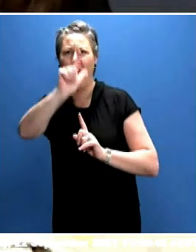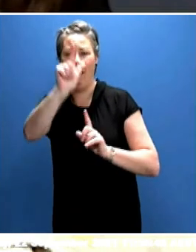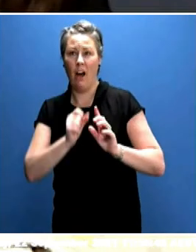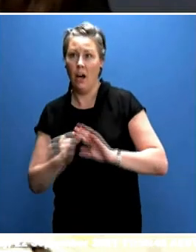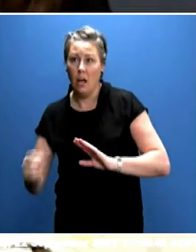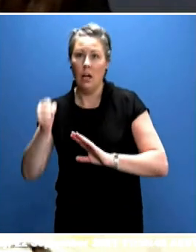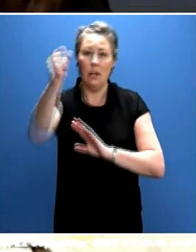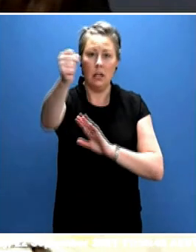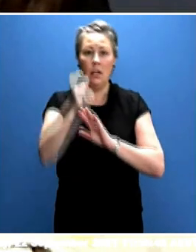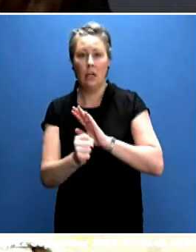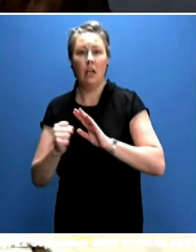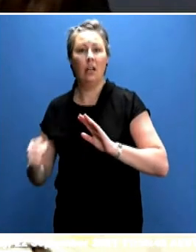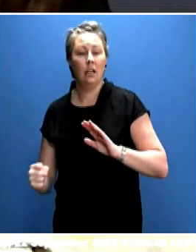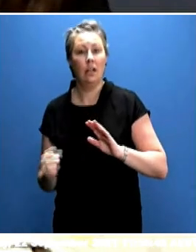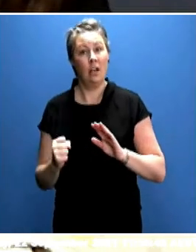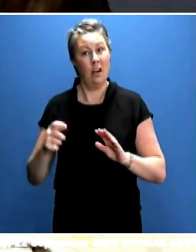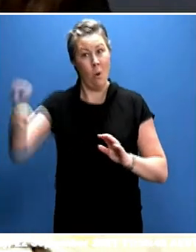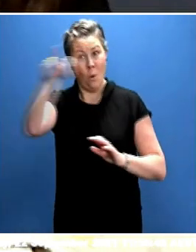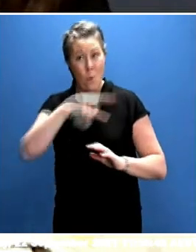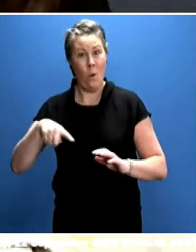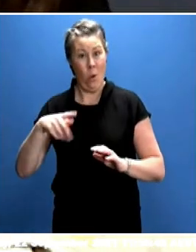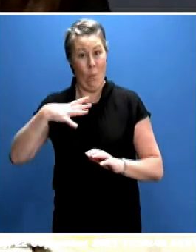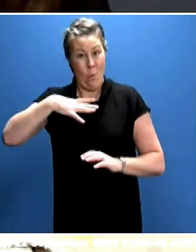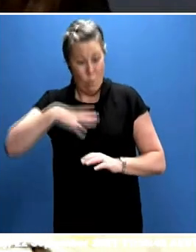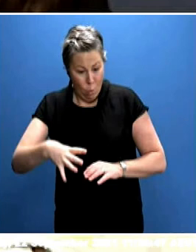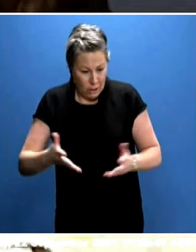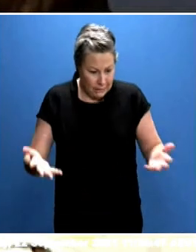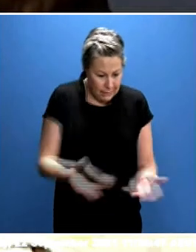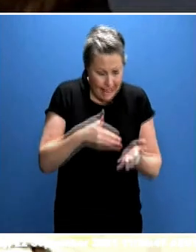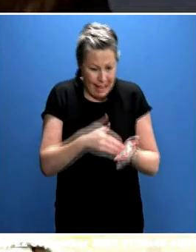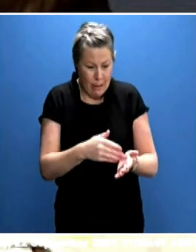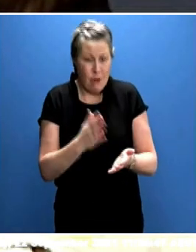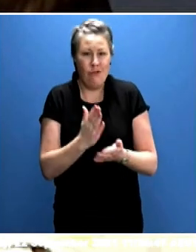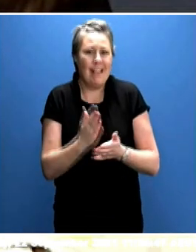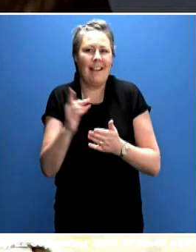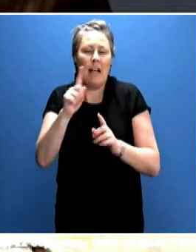None of them, despite their best intentions, had the capacity to properly care for this child.